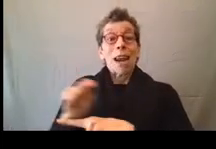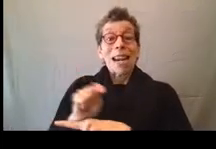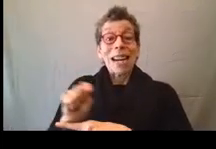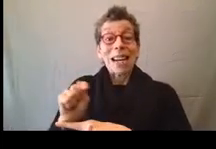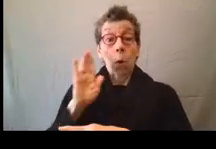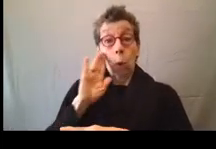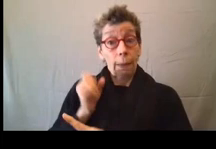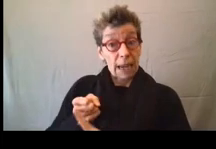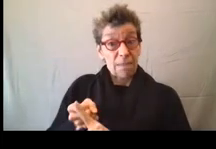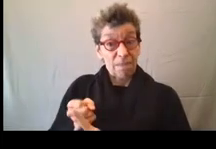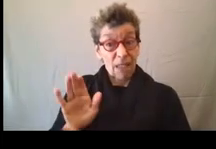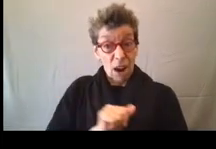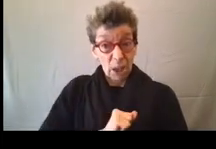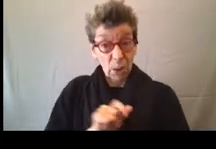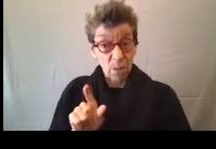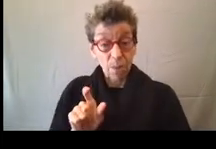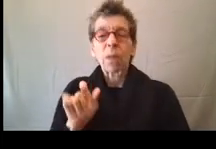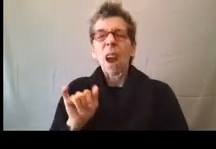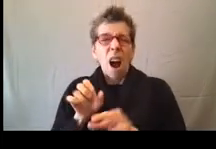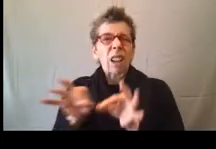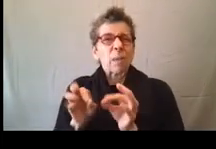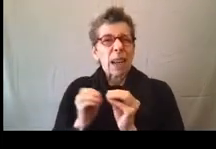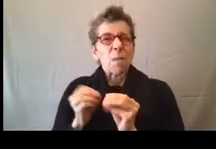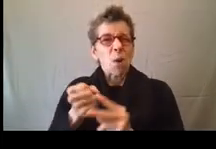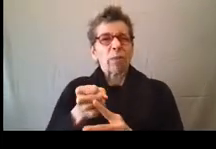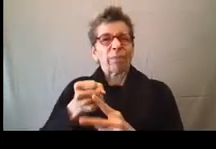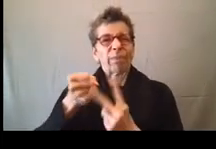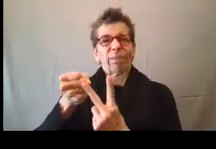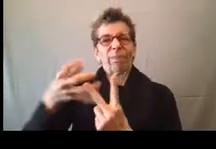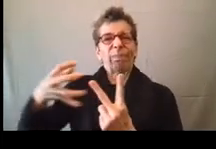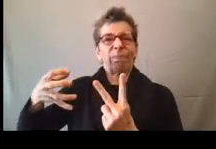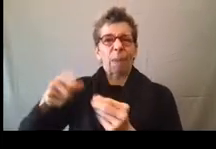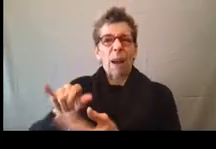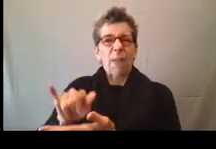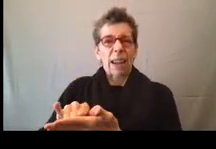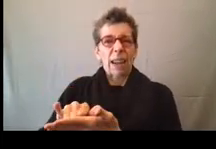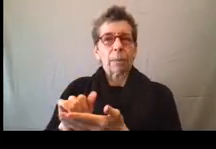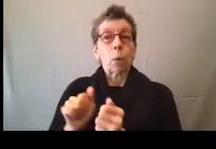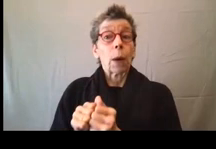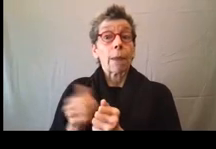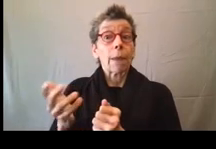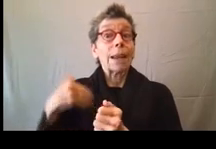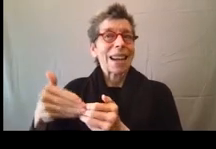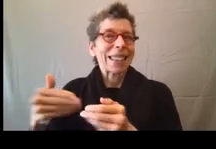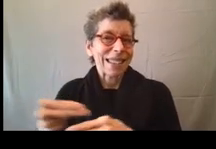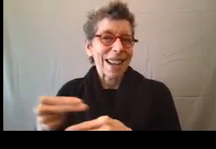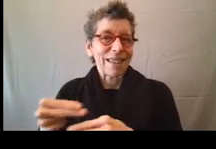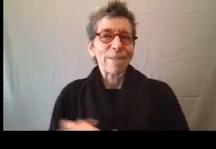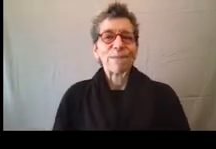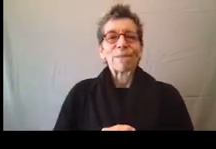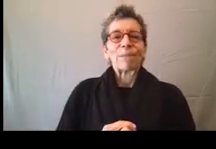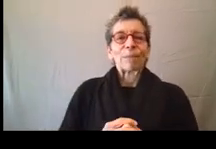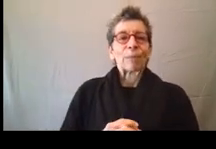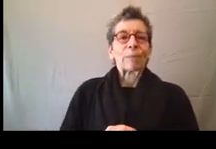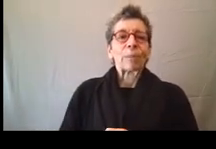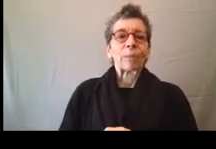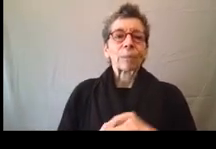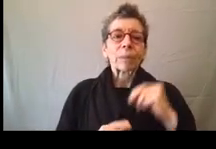I will explain a little bit about what that means on the next slide, please.